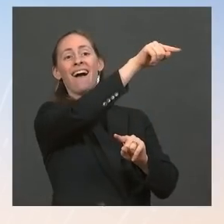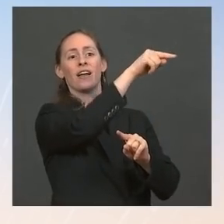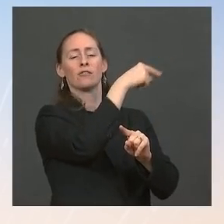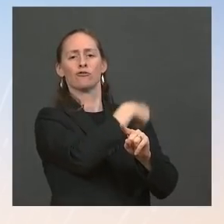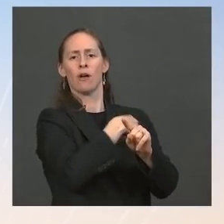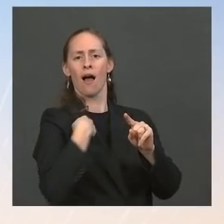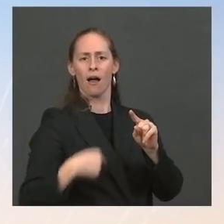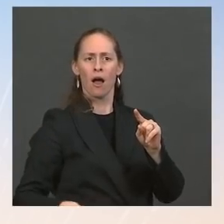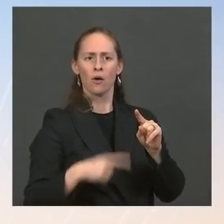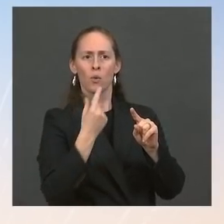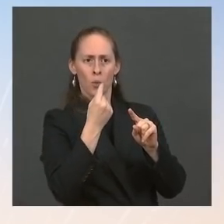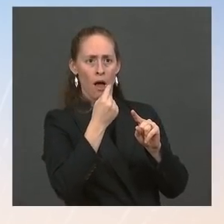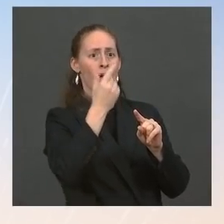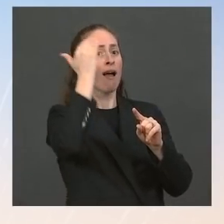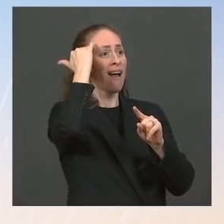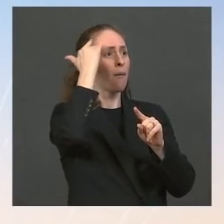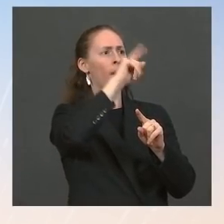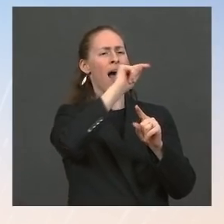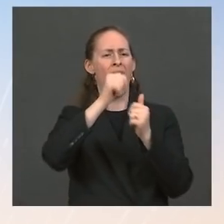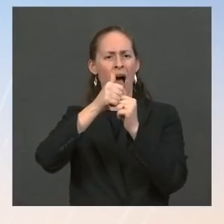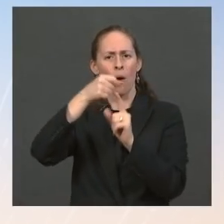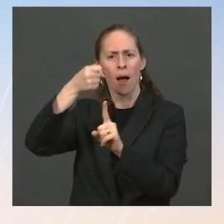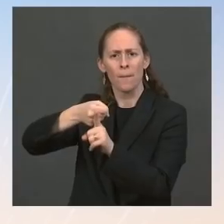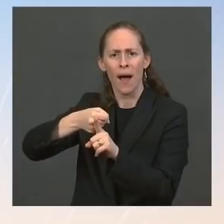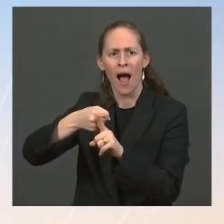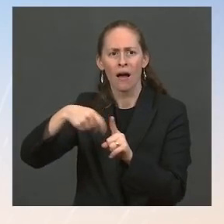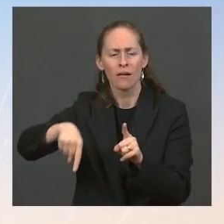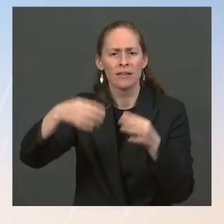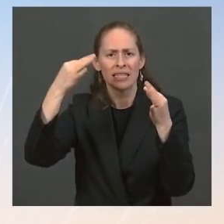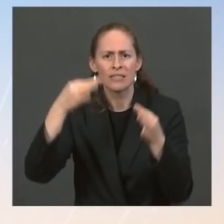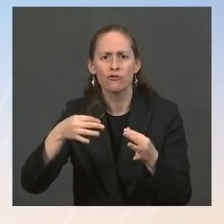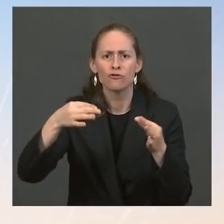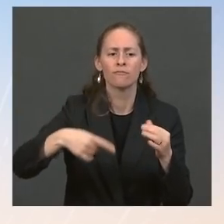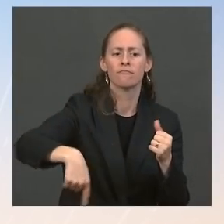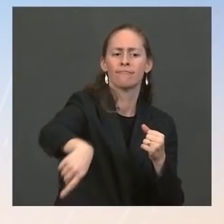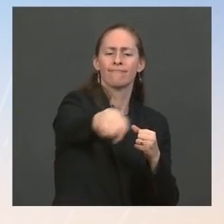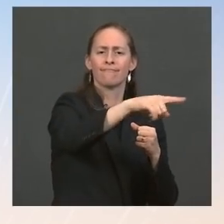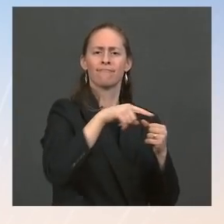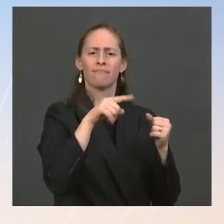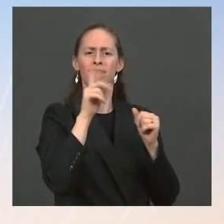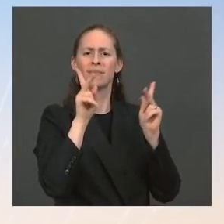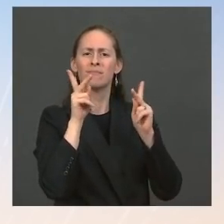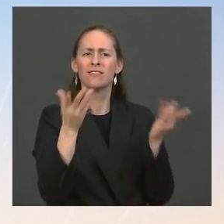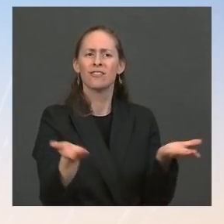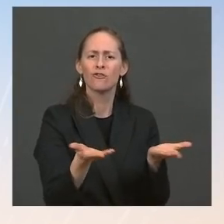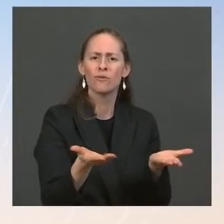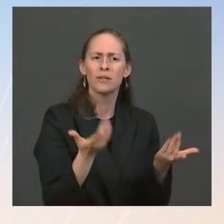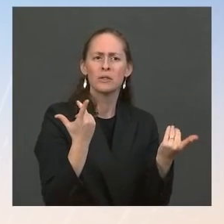is the priority and the focus for the President. I will say, just on the China meeting -- you know, one of the things to --